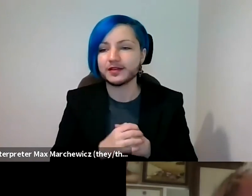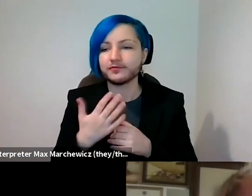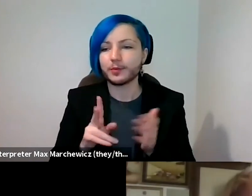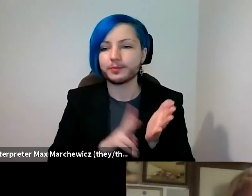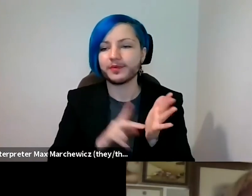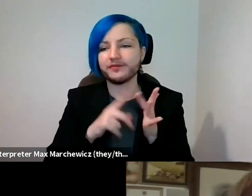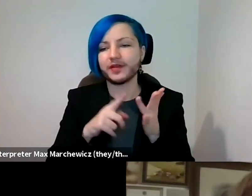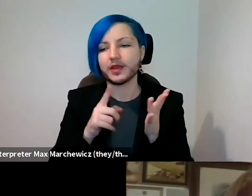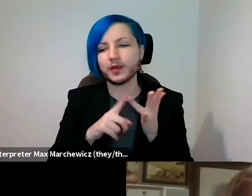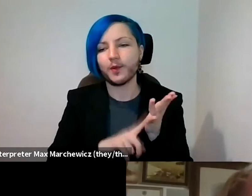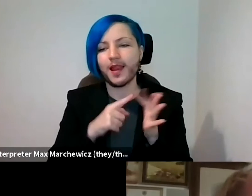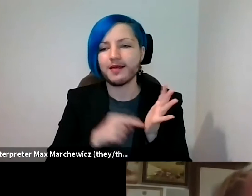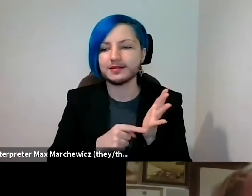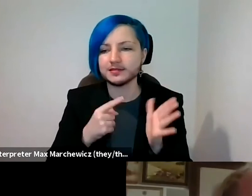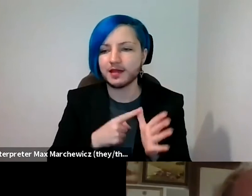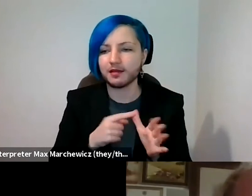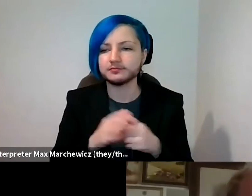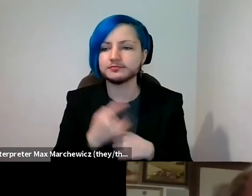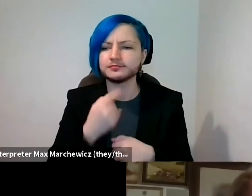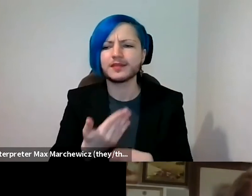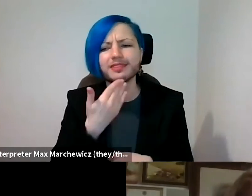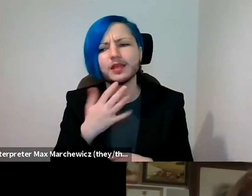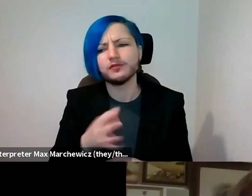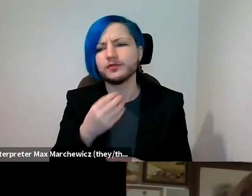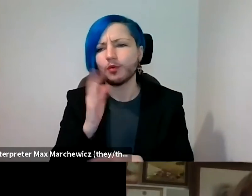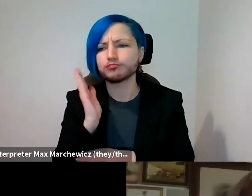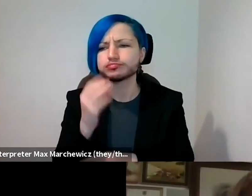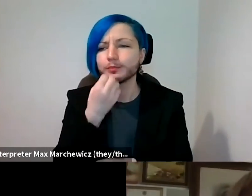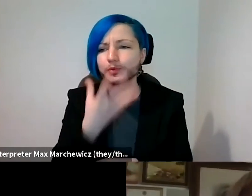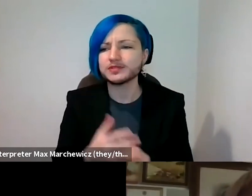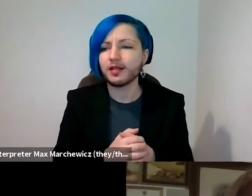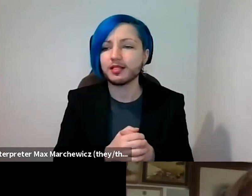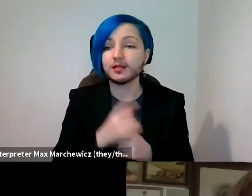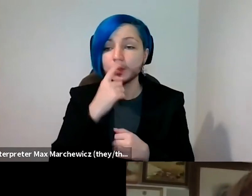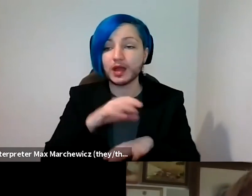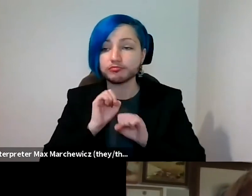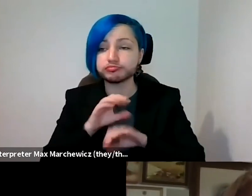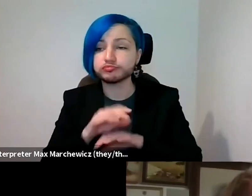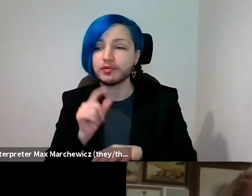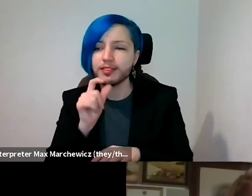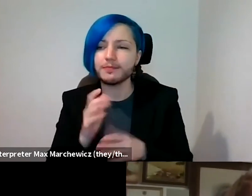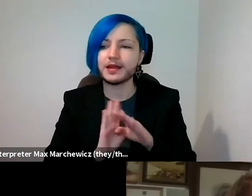which is, thank you very much for your beautiful talk. Could you say a few words about the situation